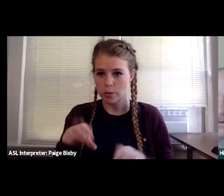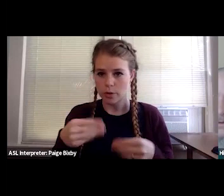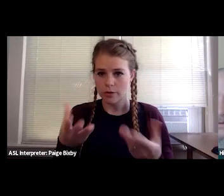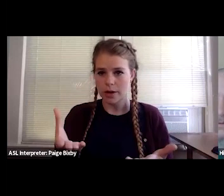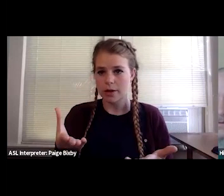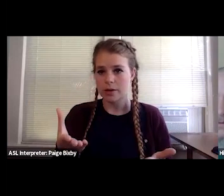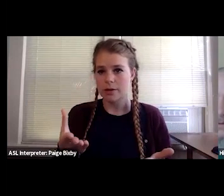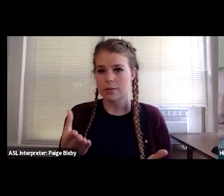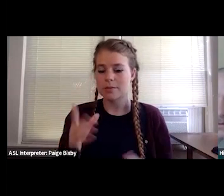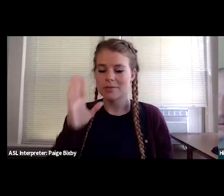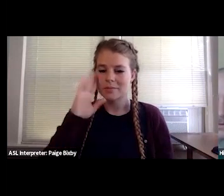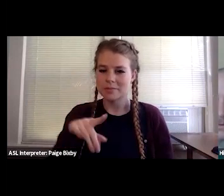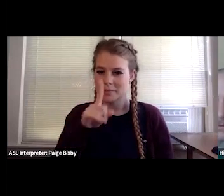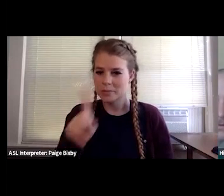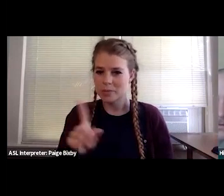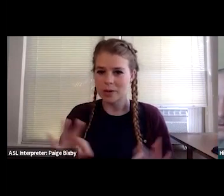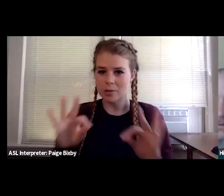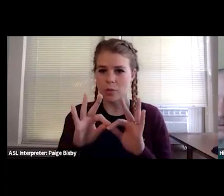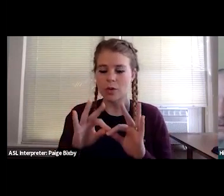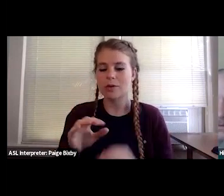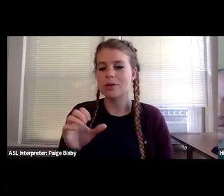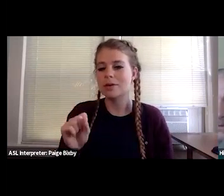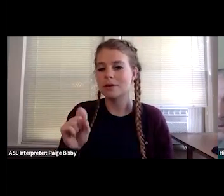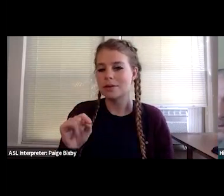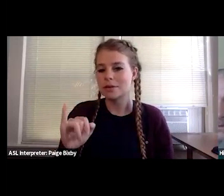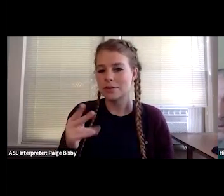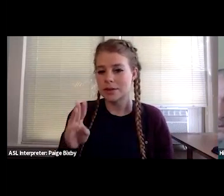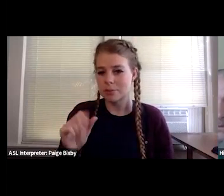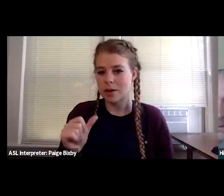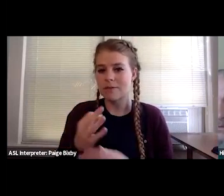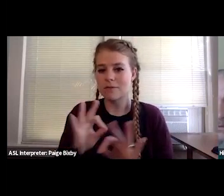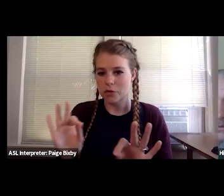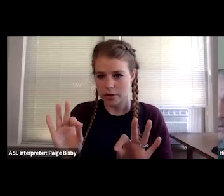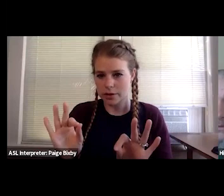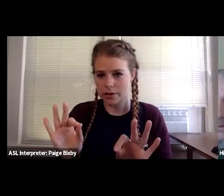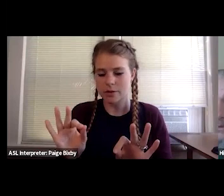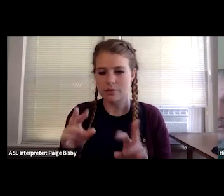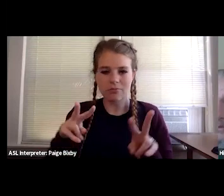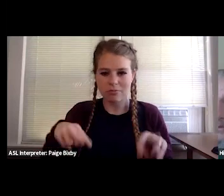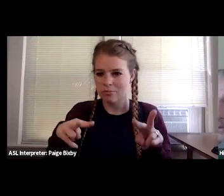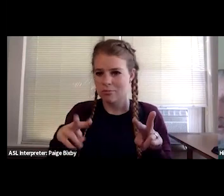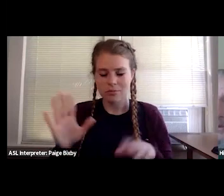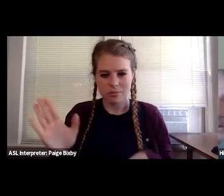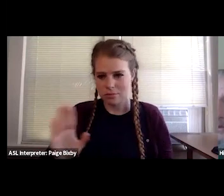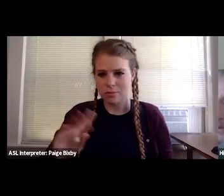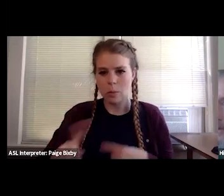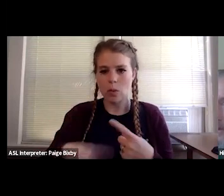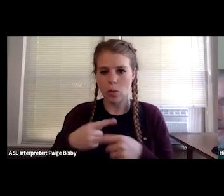I know it's really important for the stigma-free and judgment-free experience when working with people with wounds. As Brian said, you know, we work with many, many patients